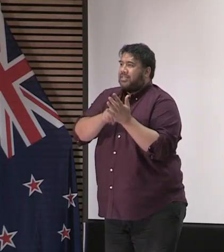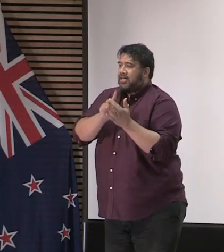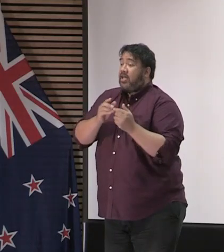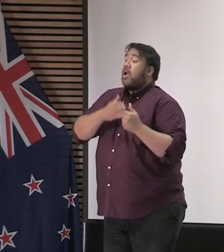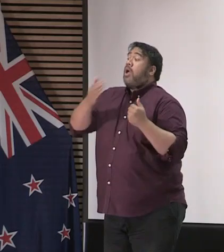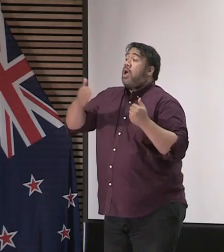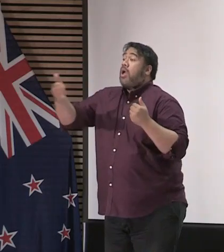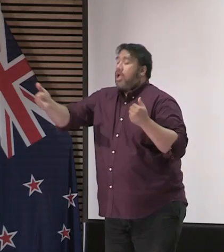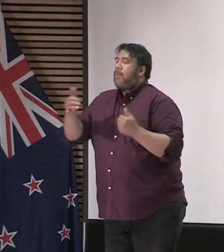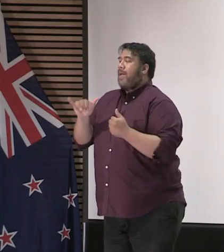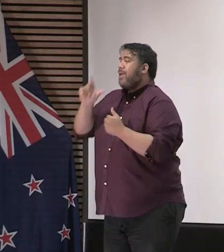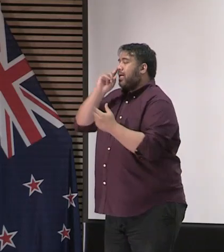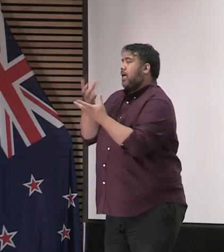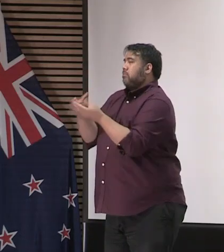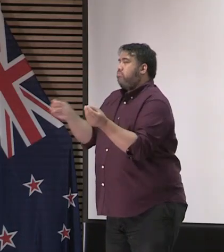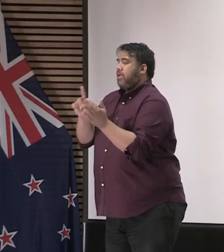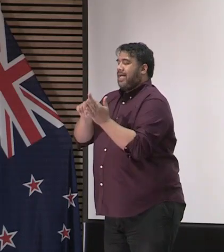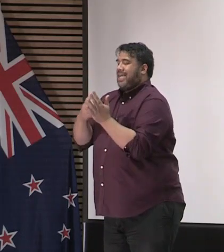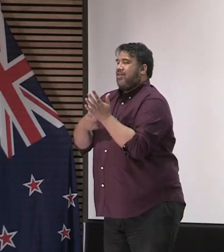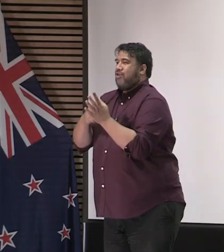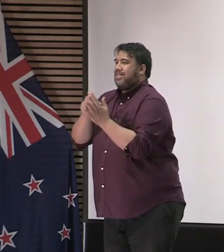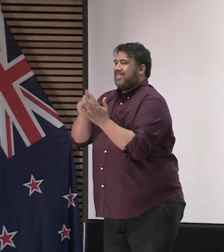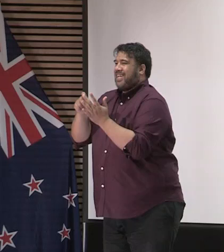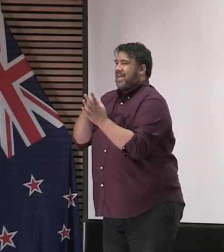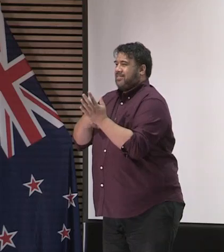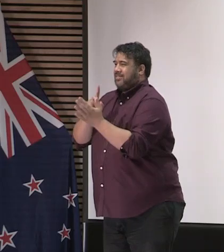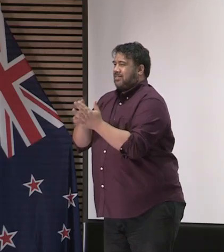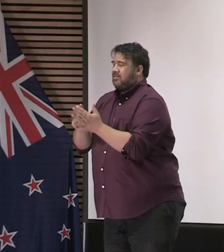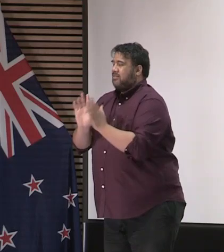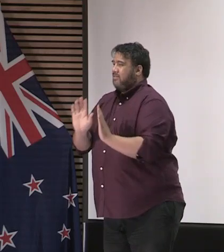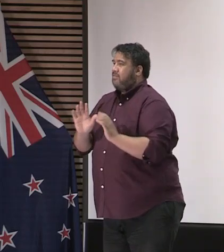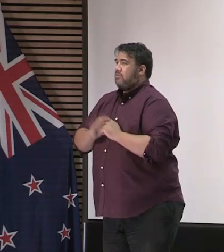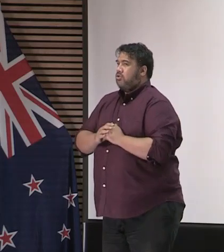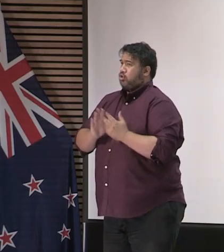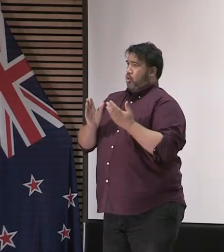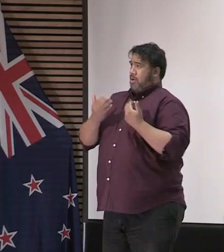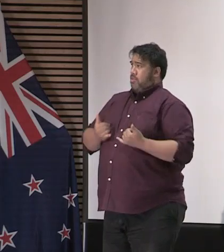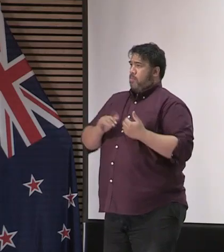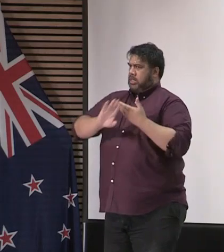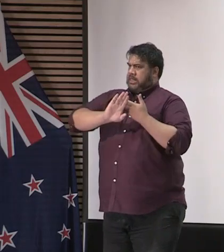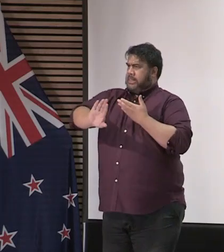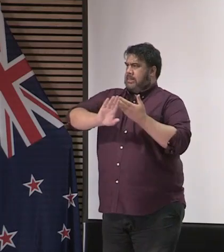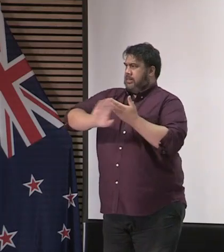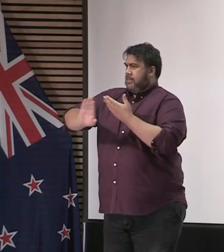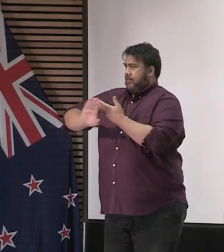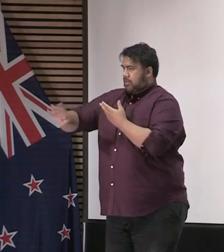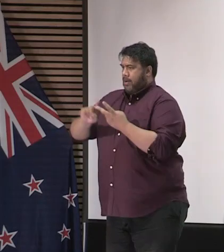distancing. That will be imperative in Alert Level 3.